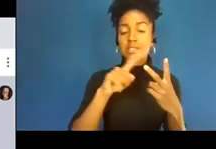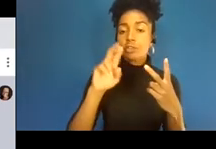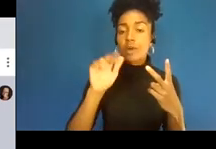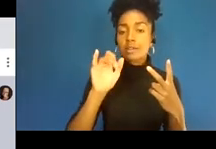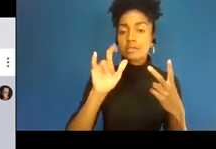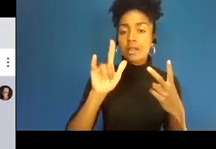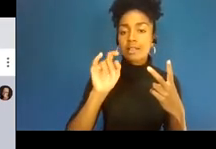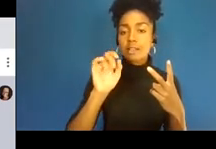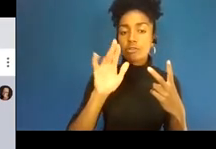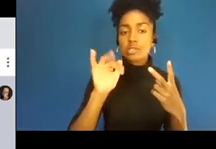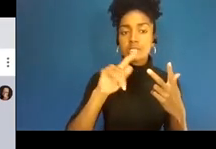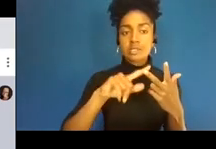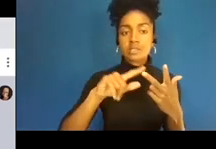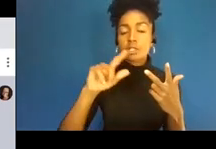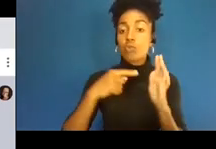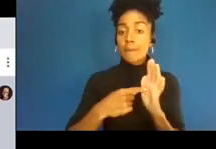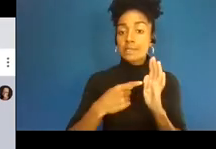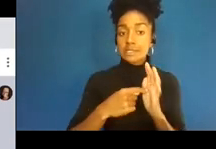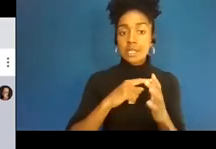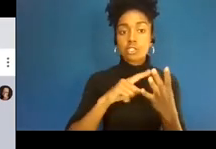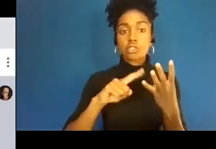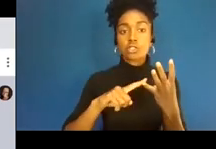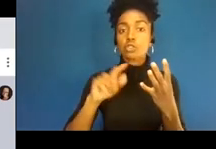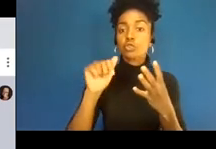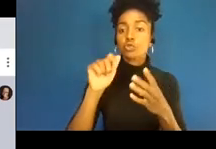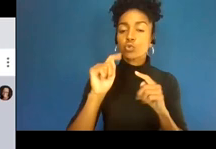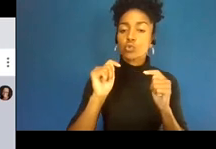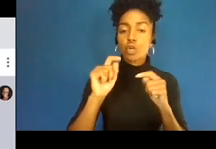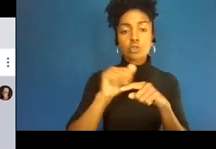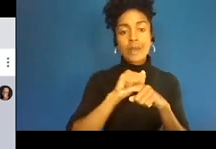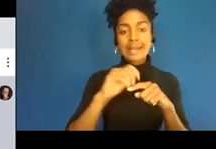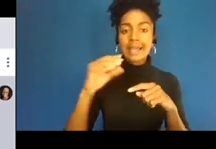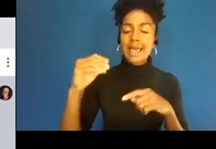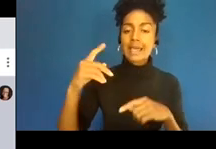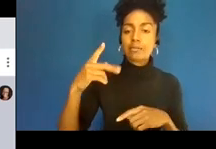Tutor Training and Praxis, and an Other category.